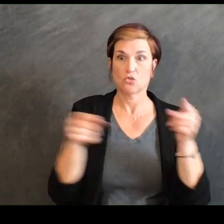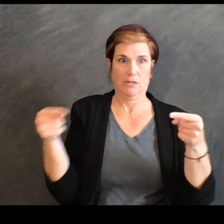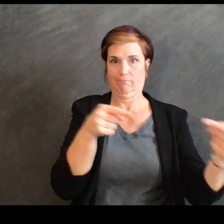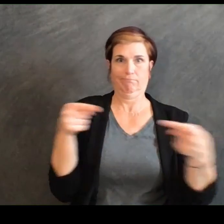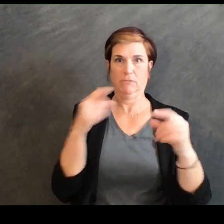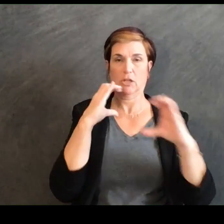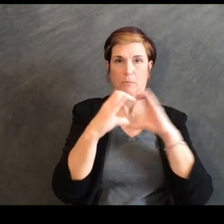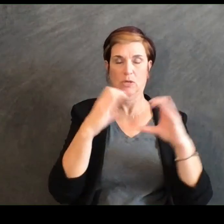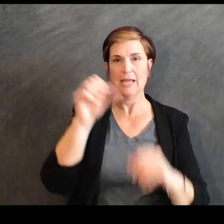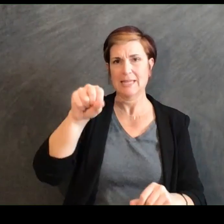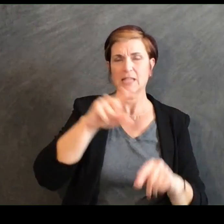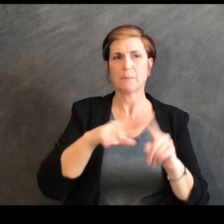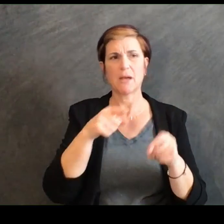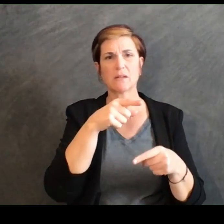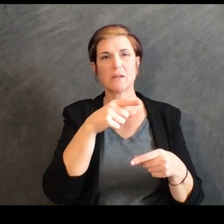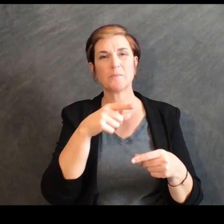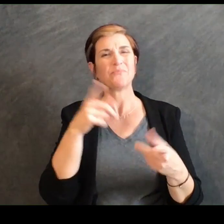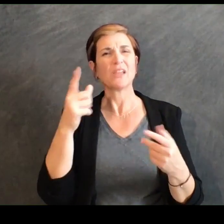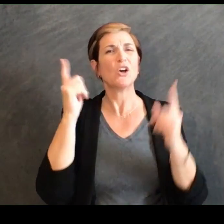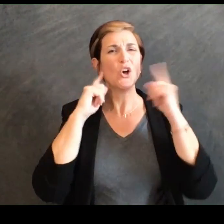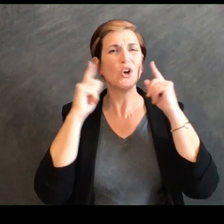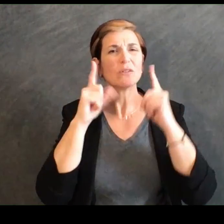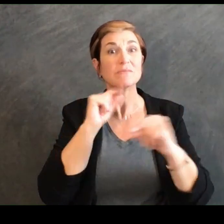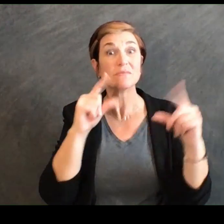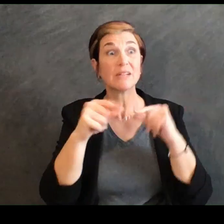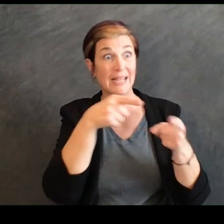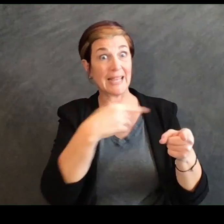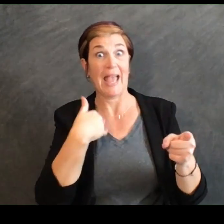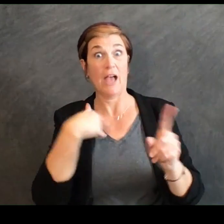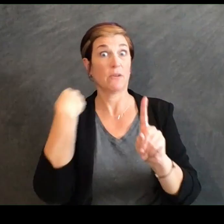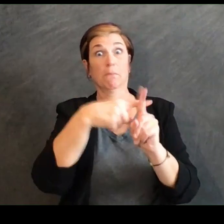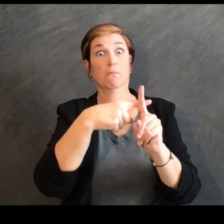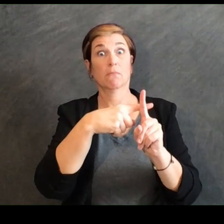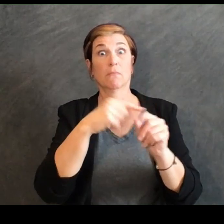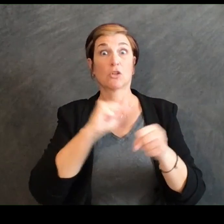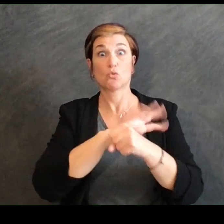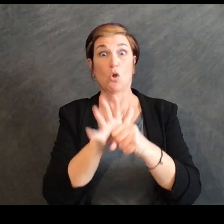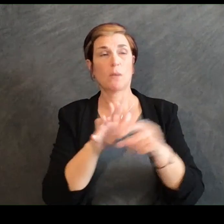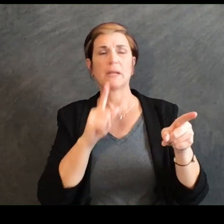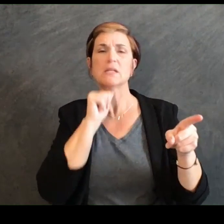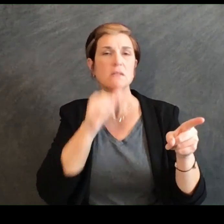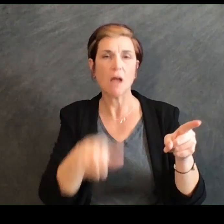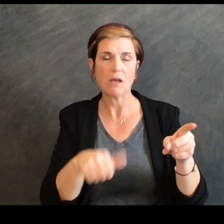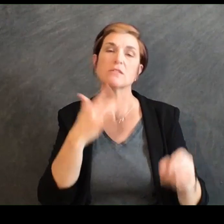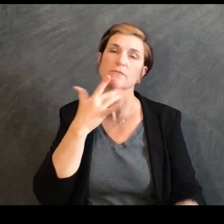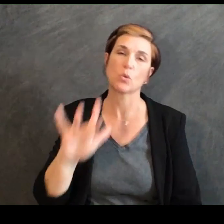a problem it was reported that he may have it and he doesn't fortunately